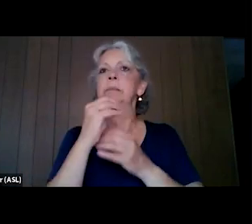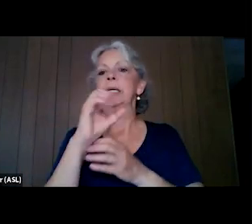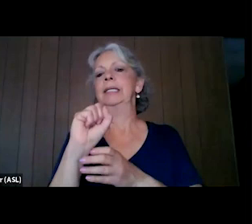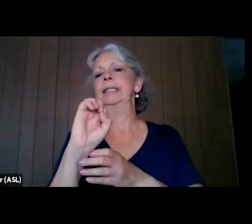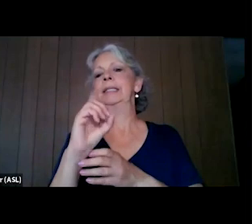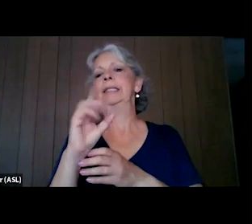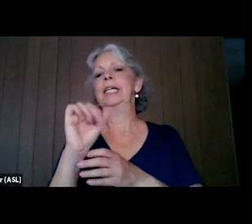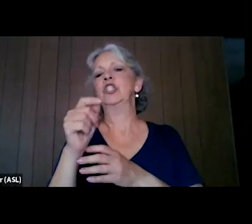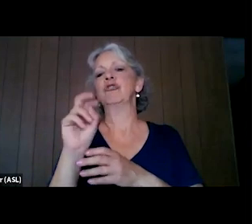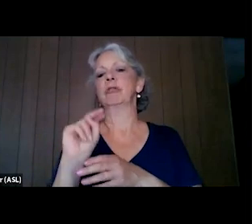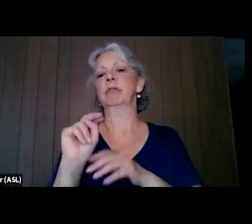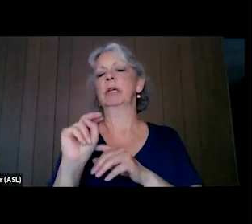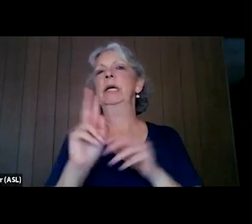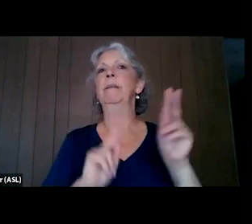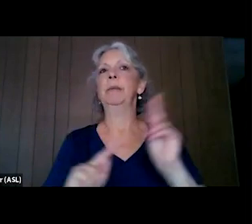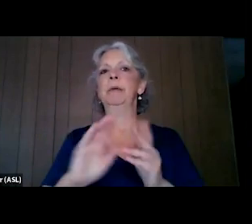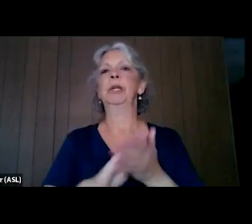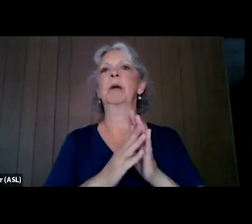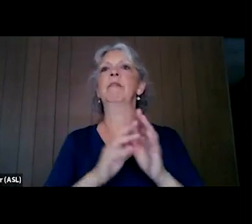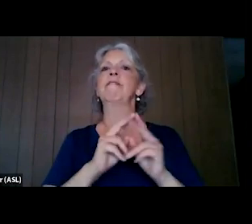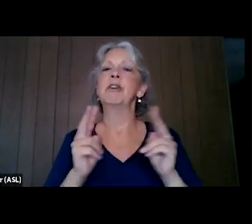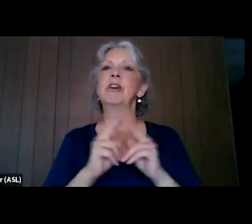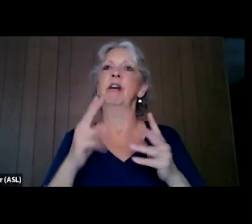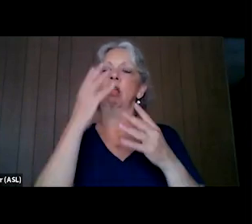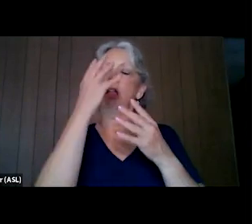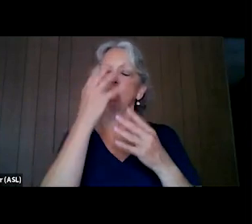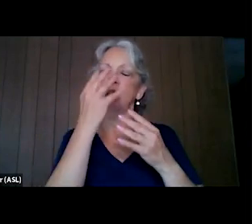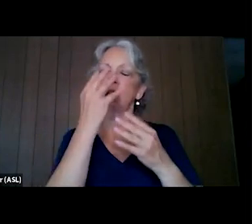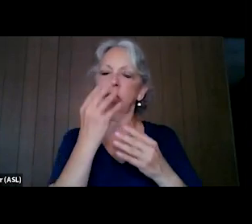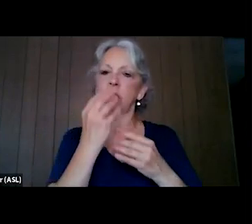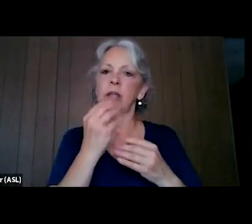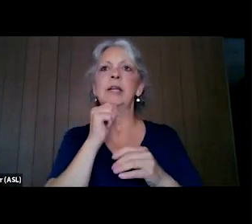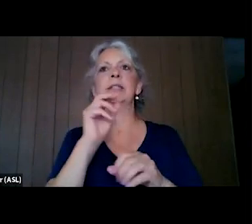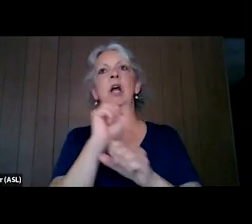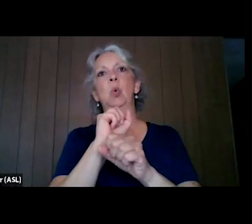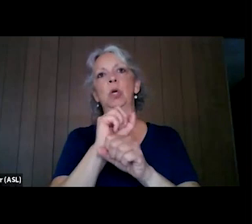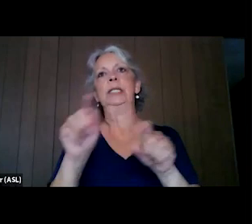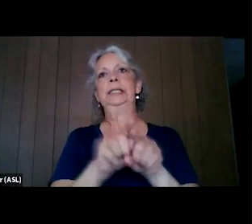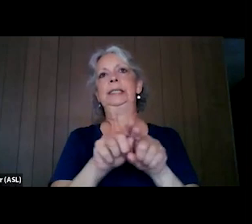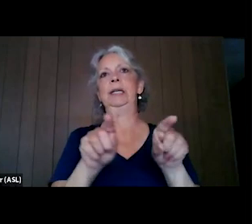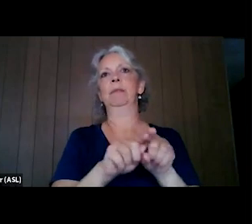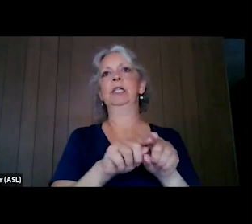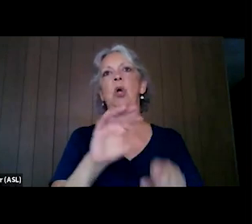You know, people can become quite sedated from xylazine. It doesn't work in the same way as opioids in terms of depressing the respiratory center,